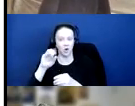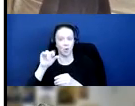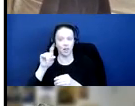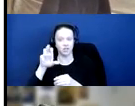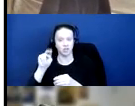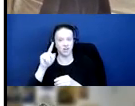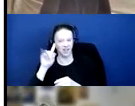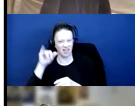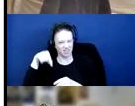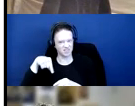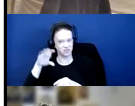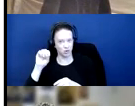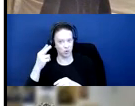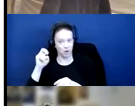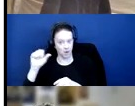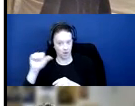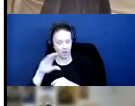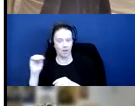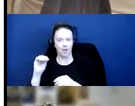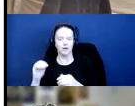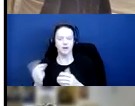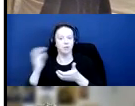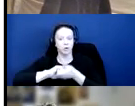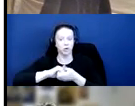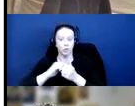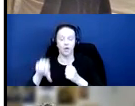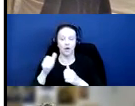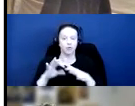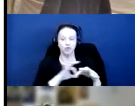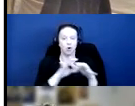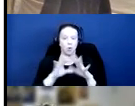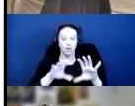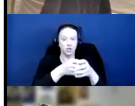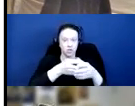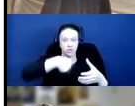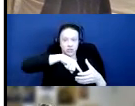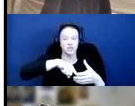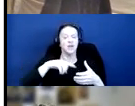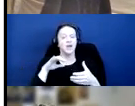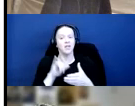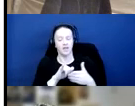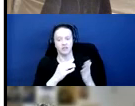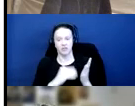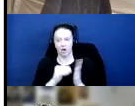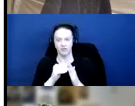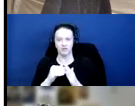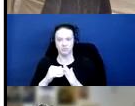and then in partnership with other coalitions is often the way or historically,